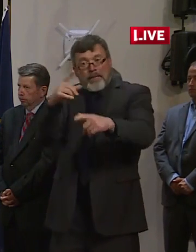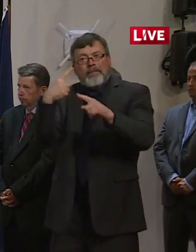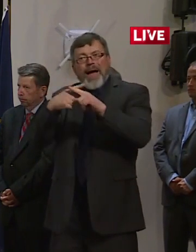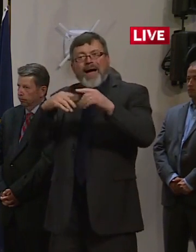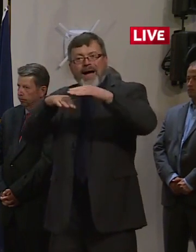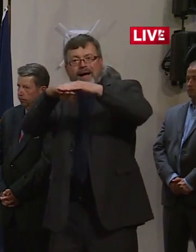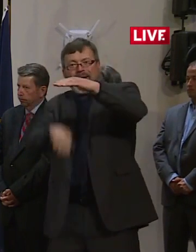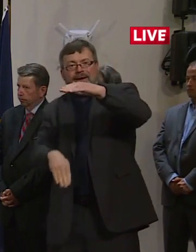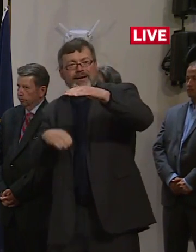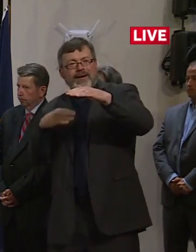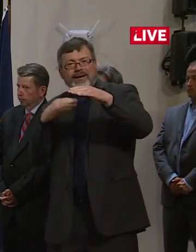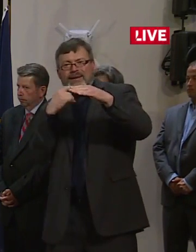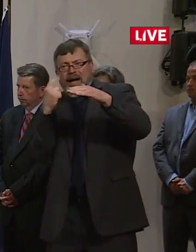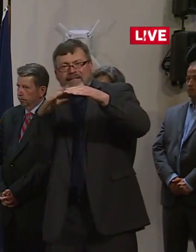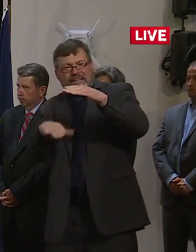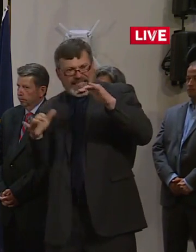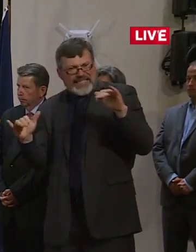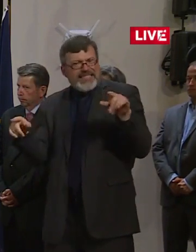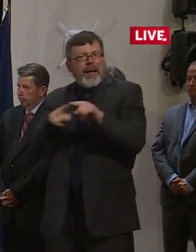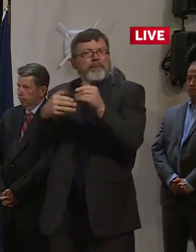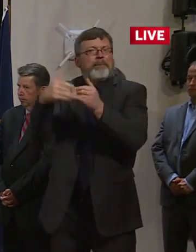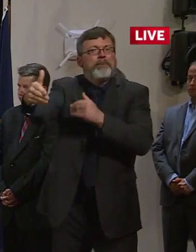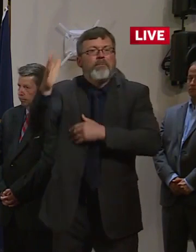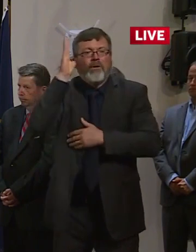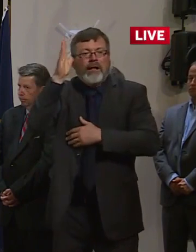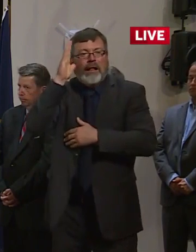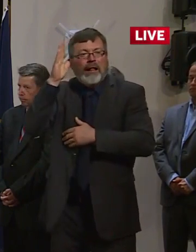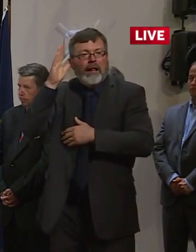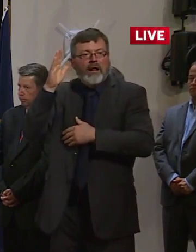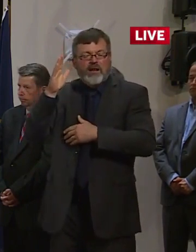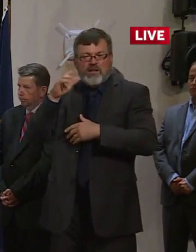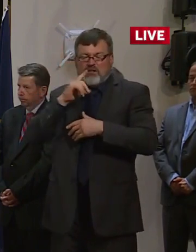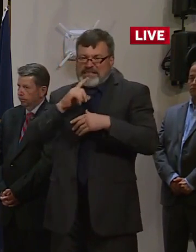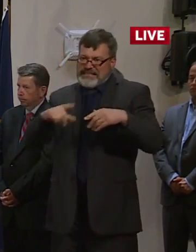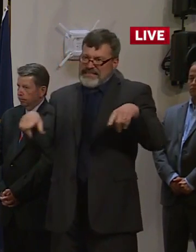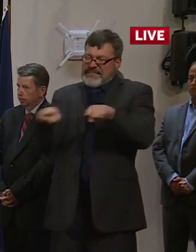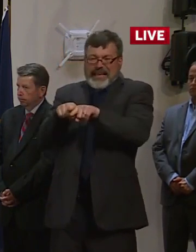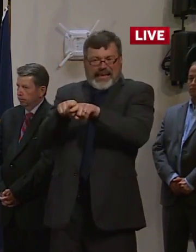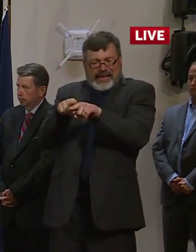EVERY SHOT EVEN TODAY, TOMORROW, AND IN THE WEEKS TO COME IS JUST